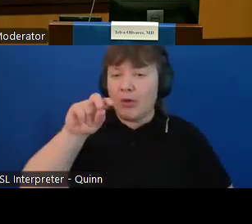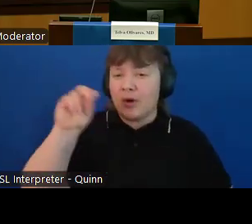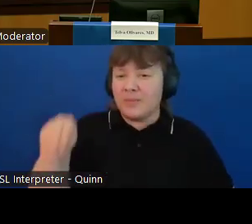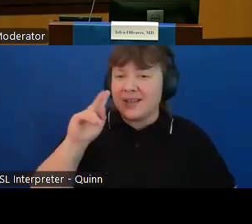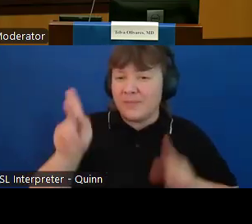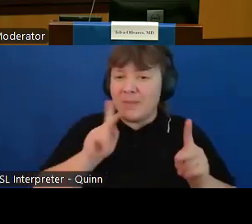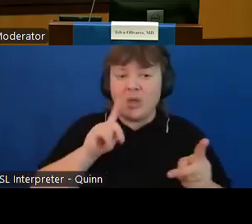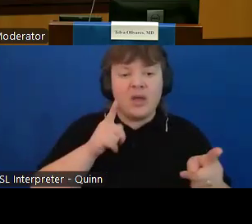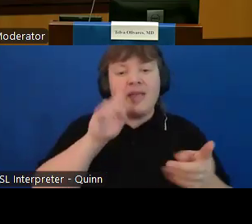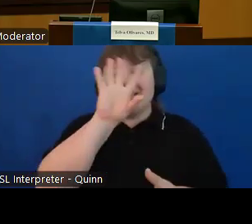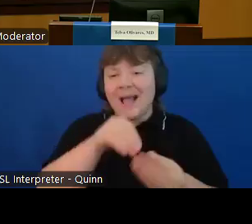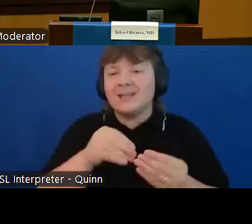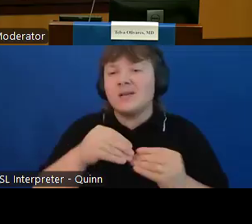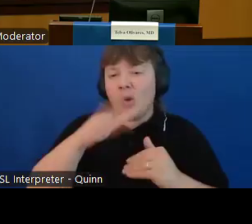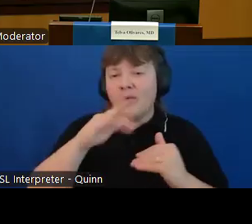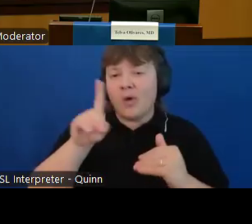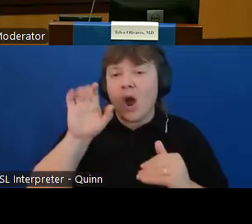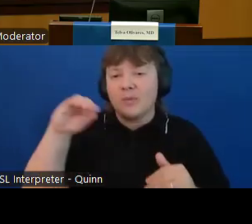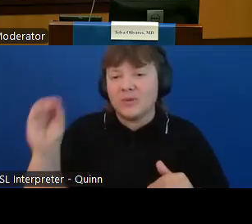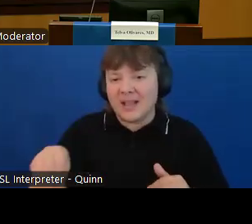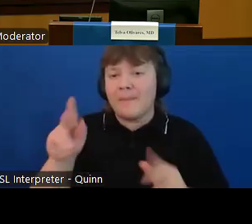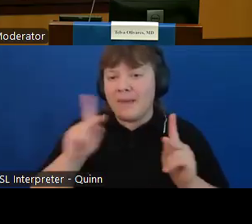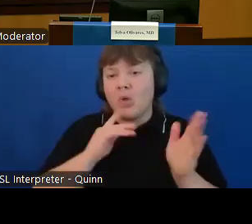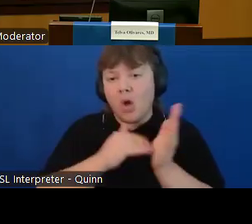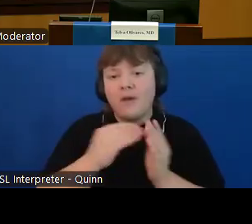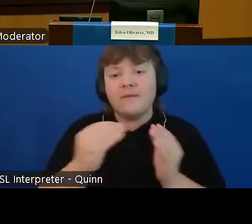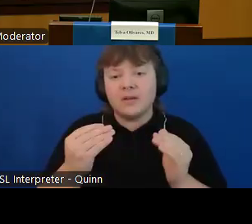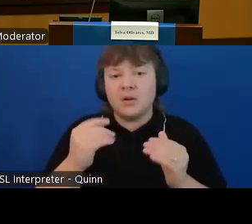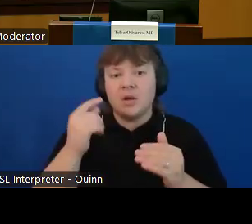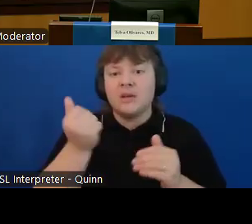up to more than 100% because people have more than one reason that motivates them. Some of these are